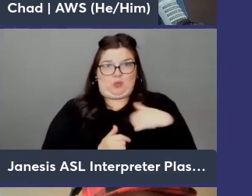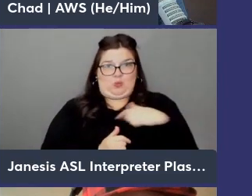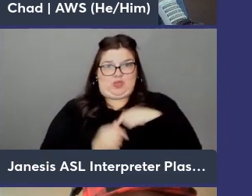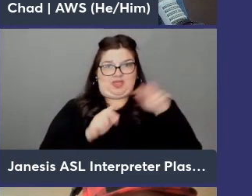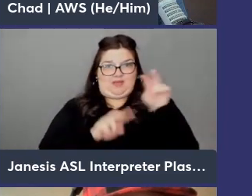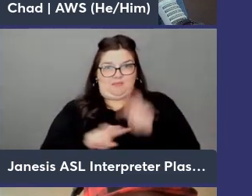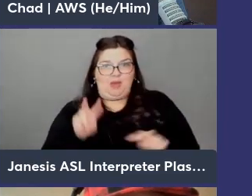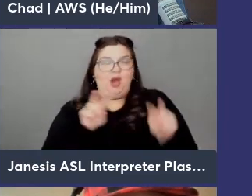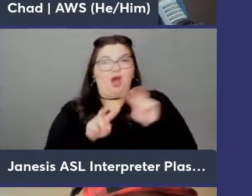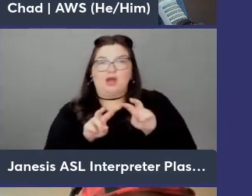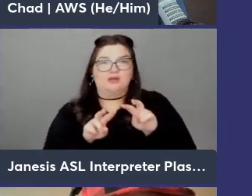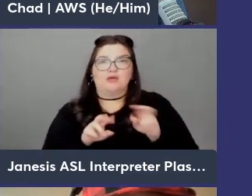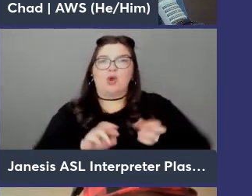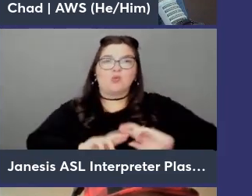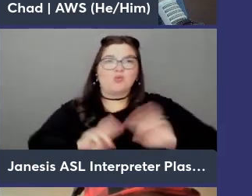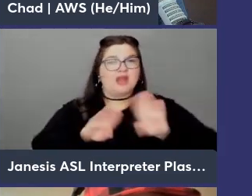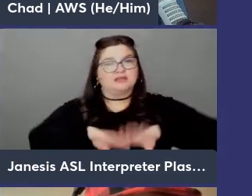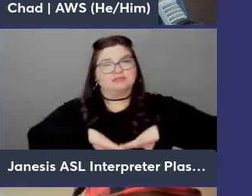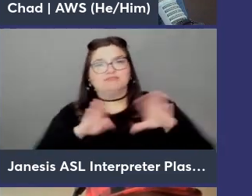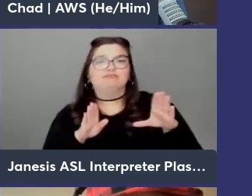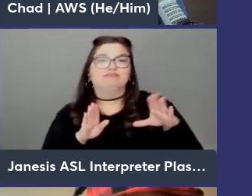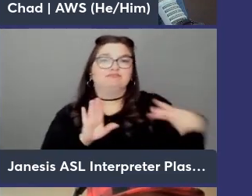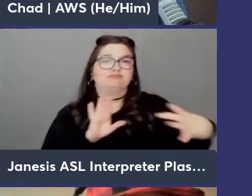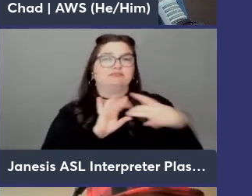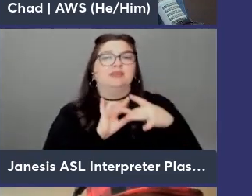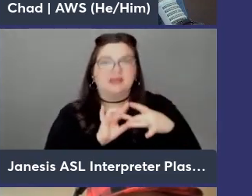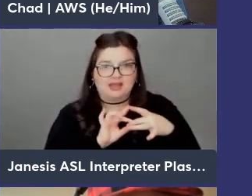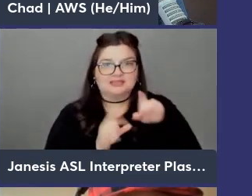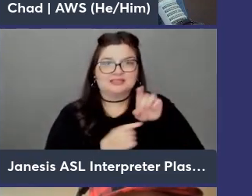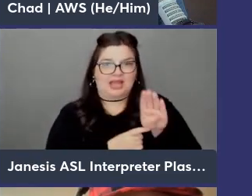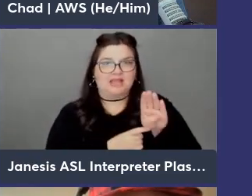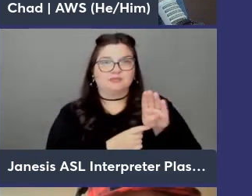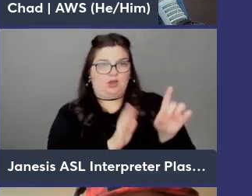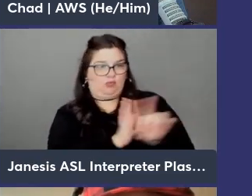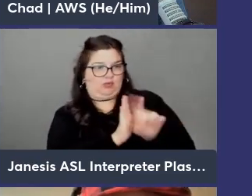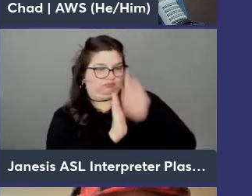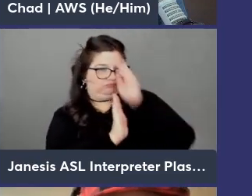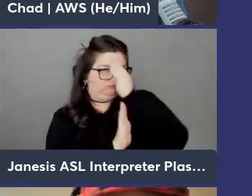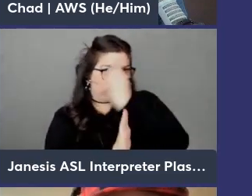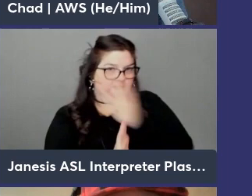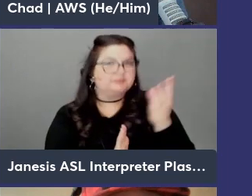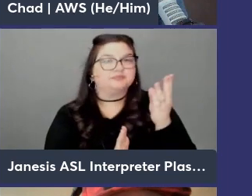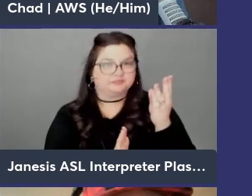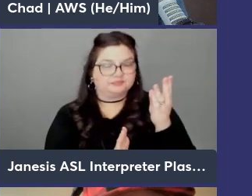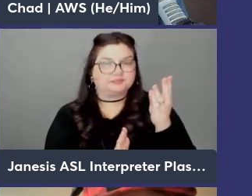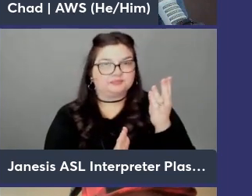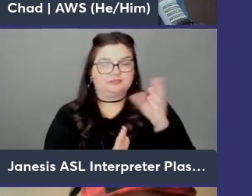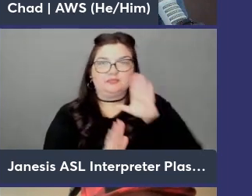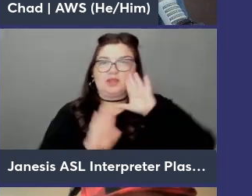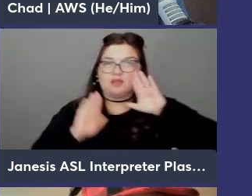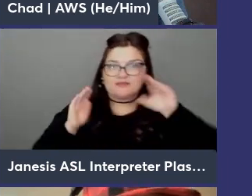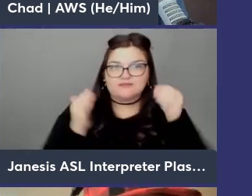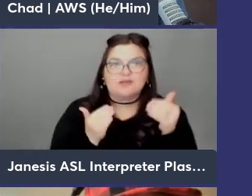we have out of the box dashboards, and we alert. So that's one of the parts of being like very much focused on the modern environment.